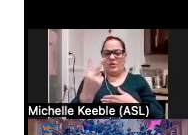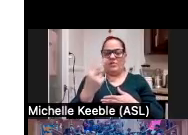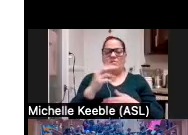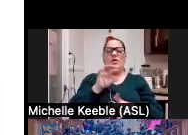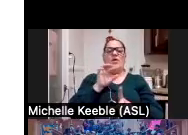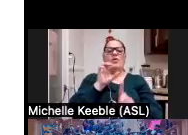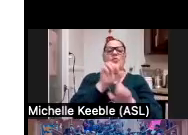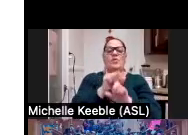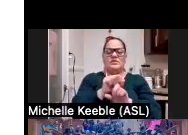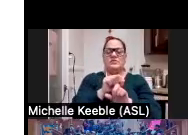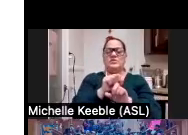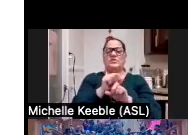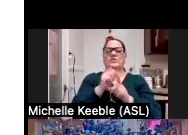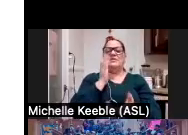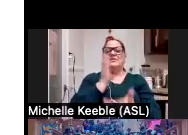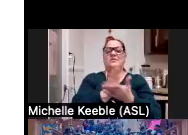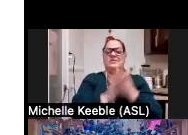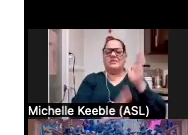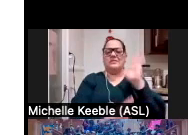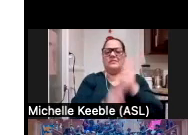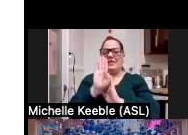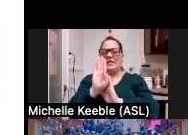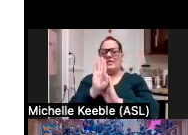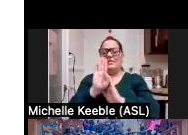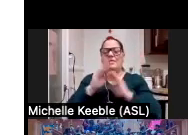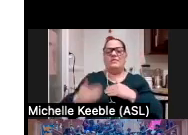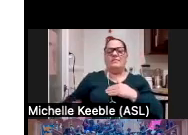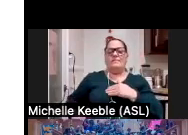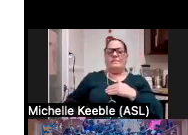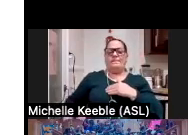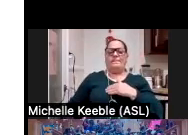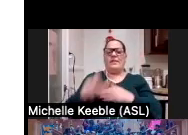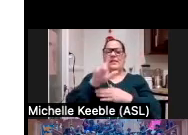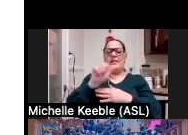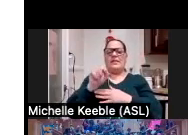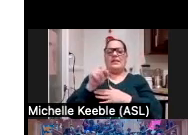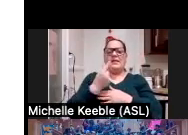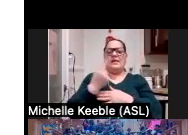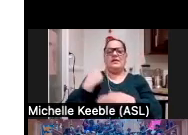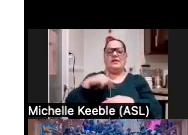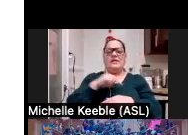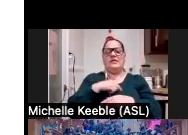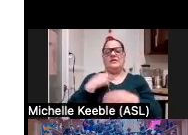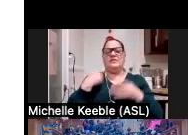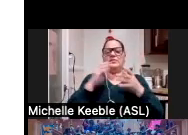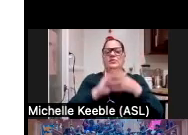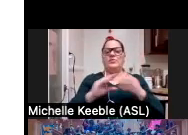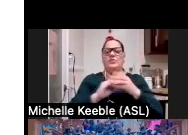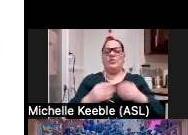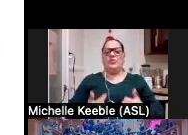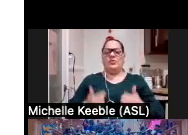the lower limbs. Uh Hank Viscardi himself in his autobiography uh referred to himself